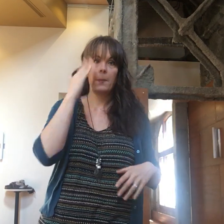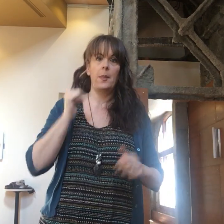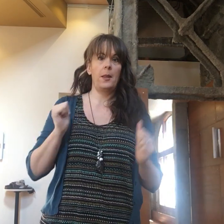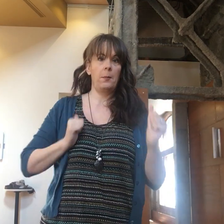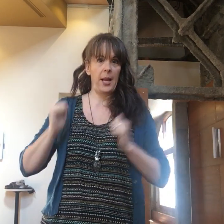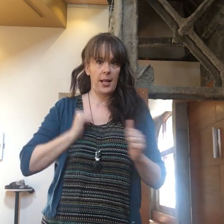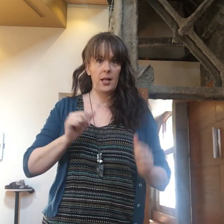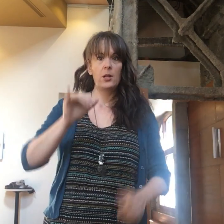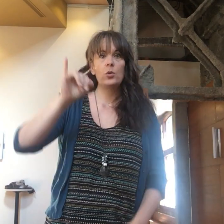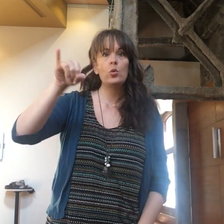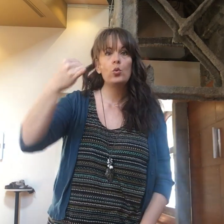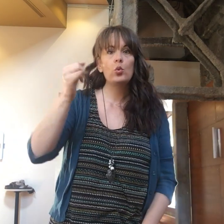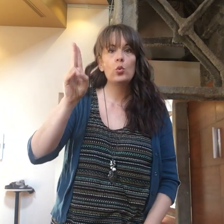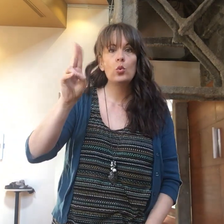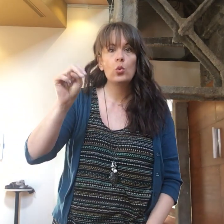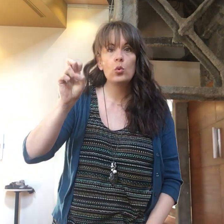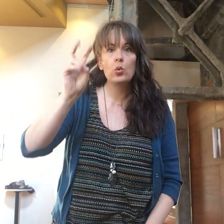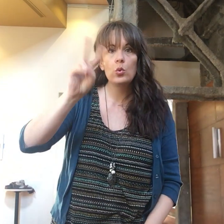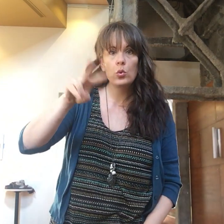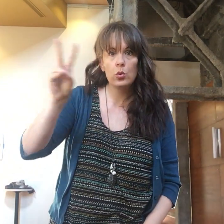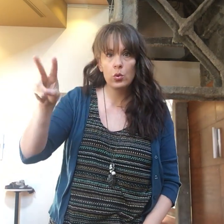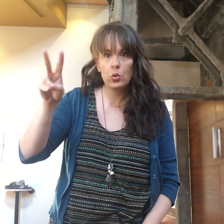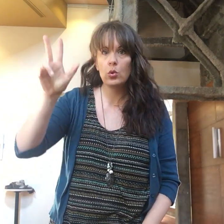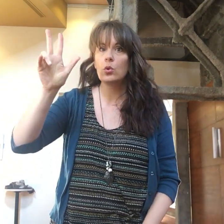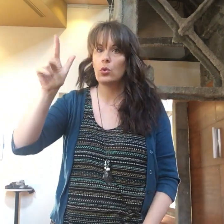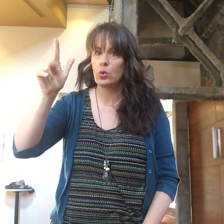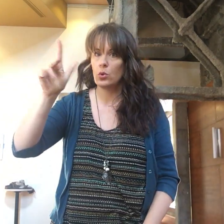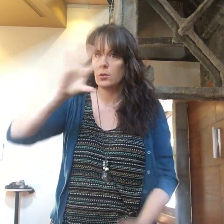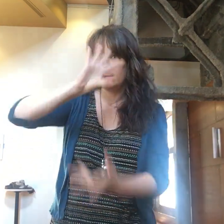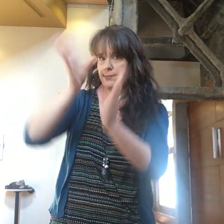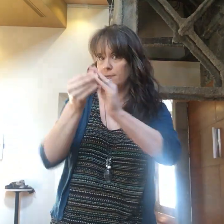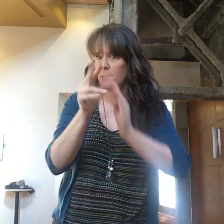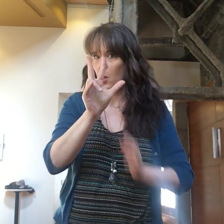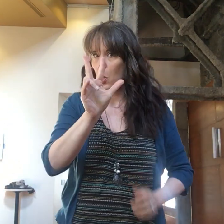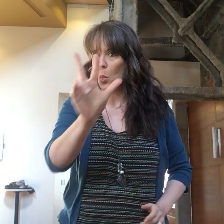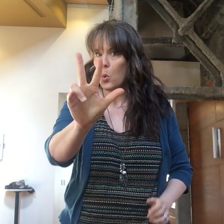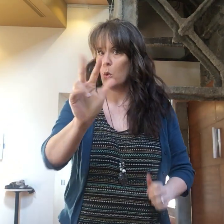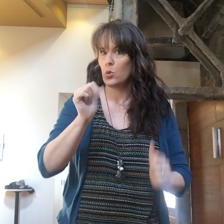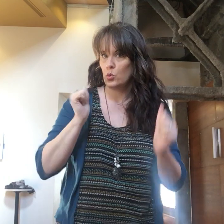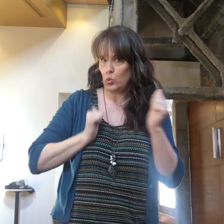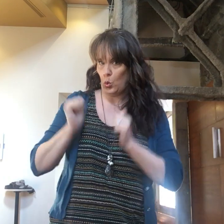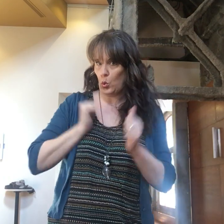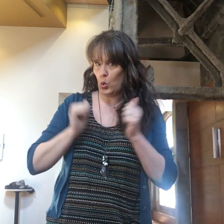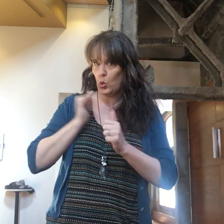The show will run on June 22nd and 23rd that totals 3 shows.